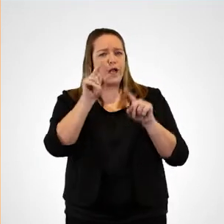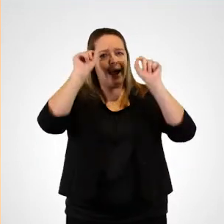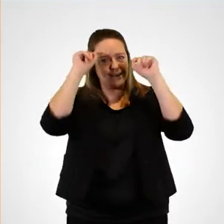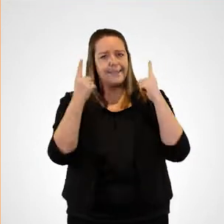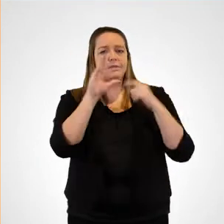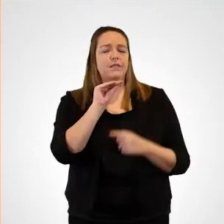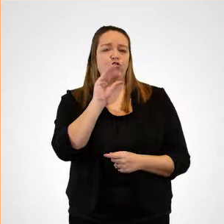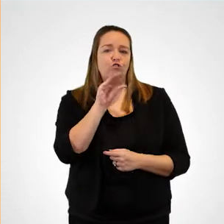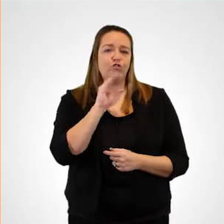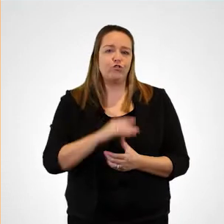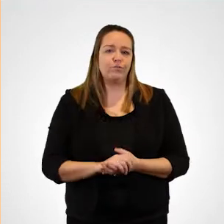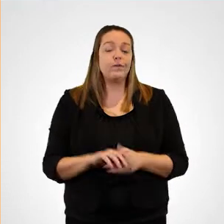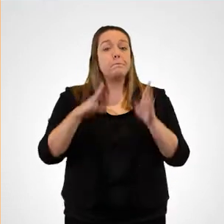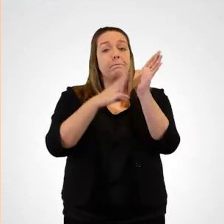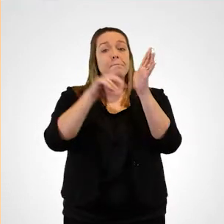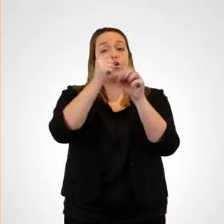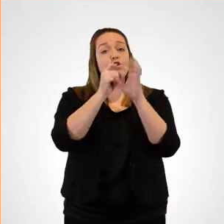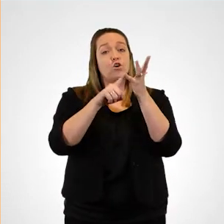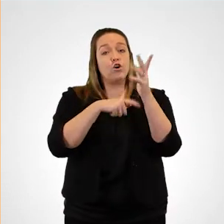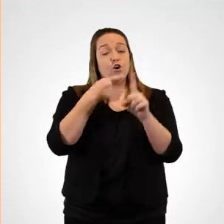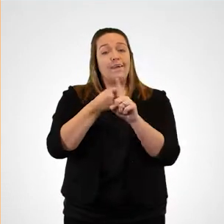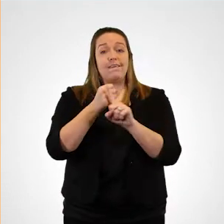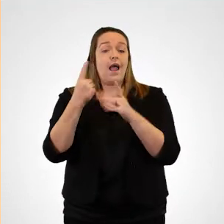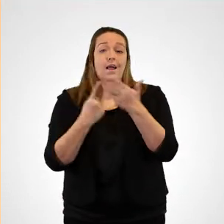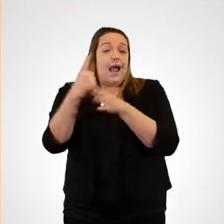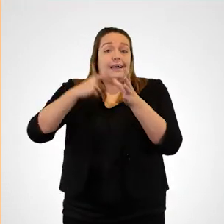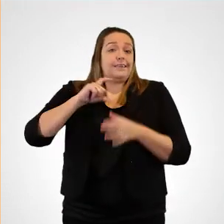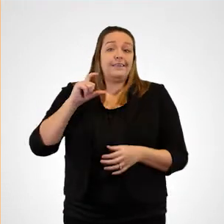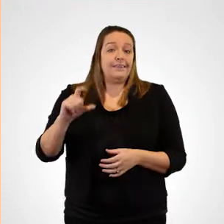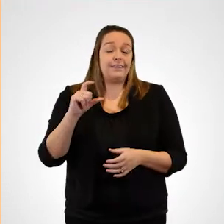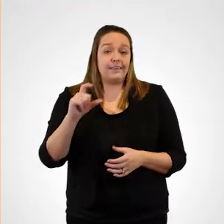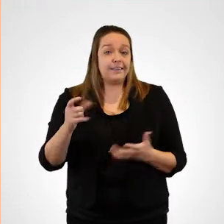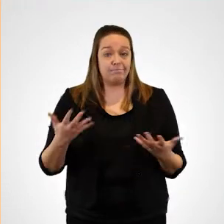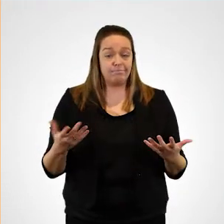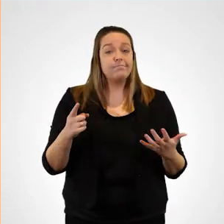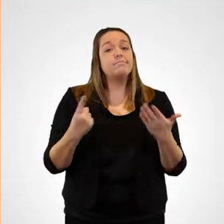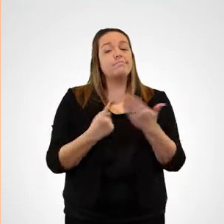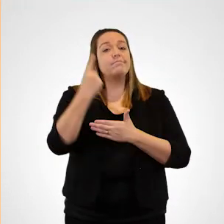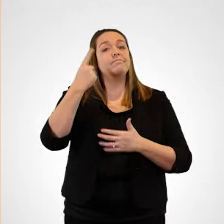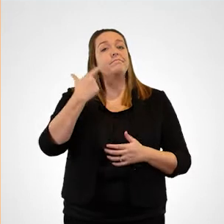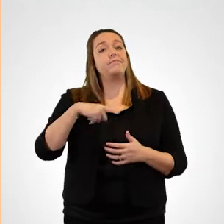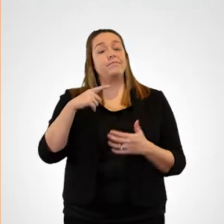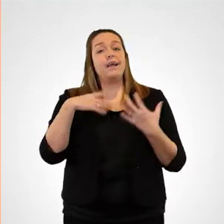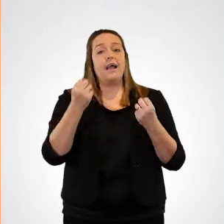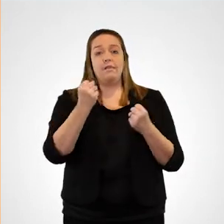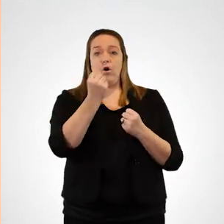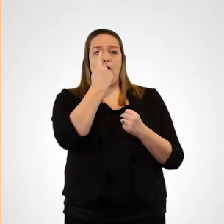But of course the McGurk effect, as I said, came about by accident and it came about from looking at single phonemes